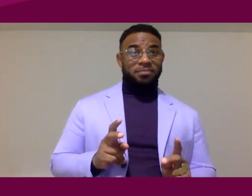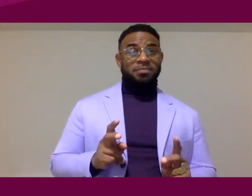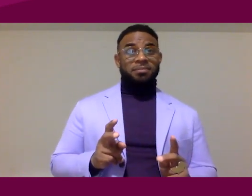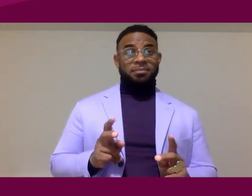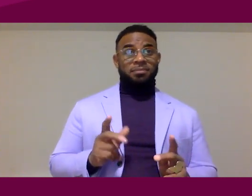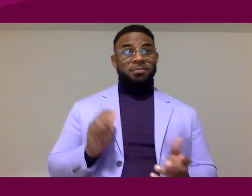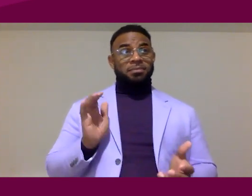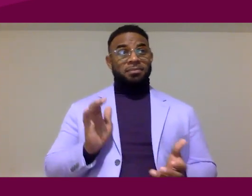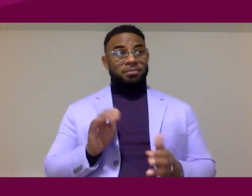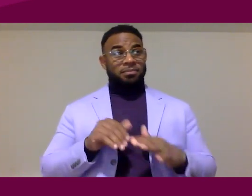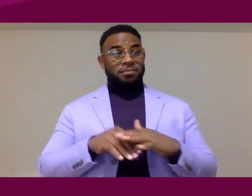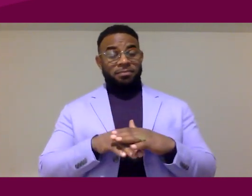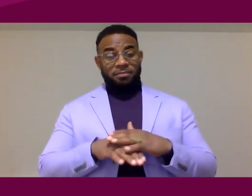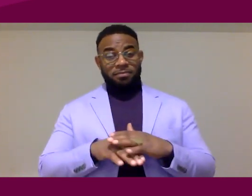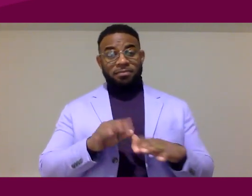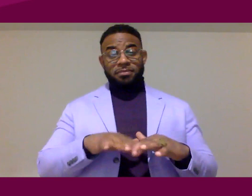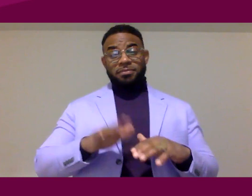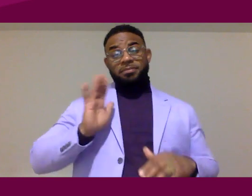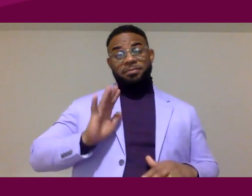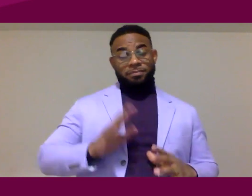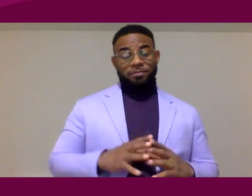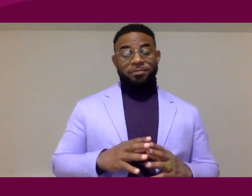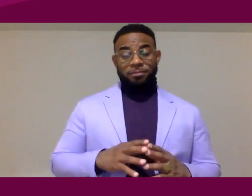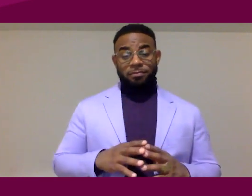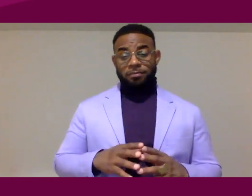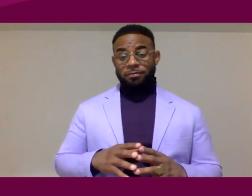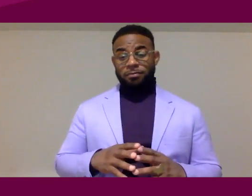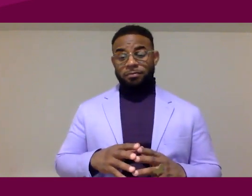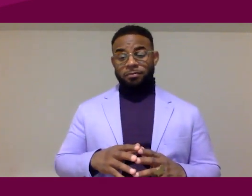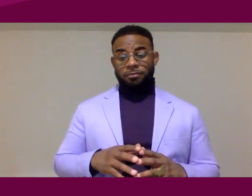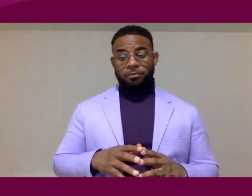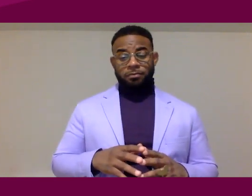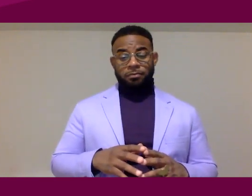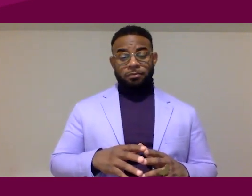and less accessibility than before.